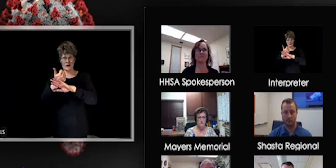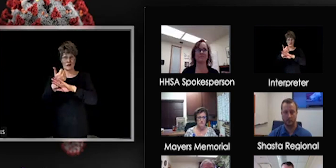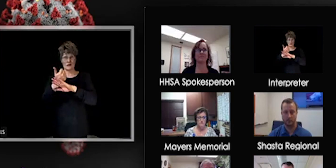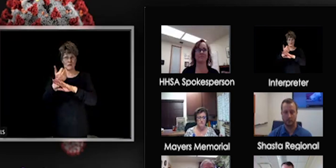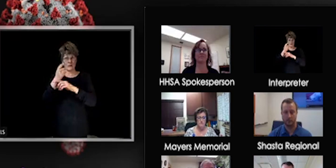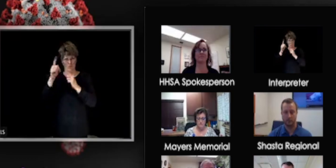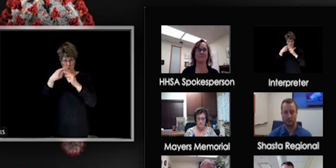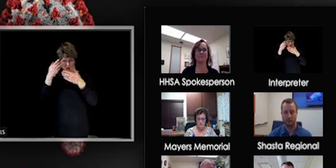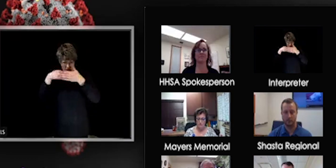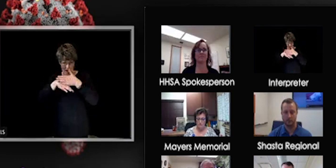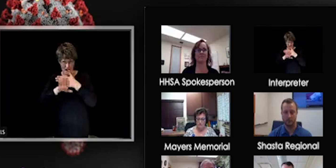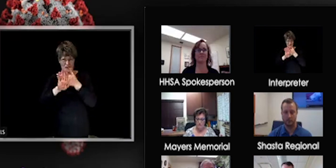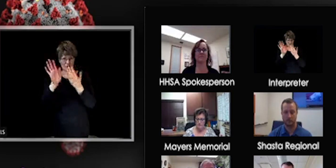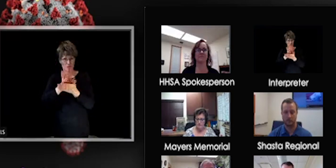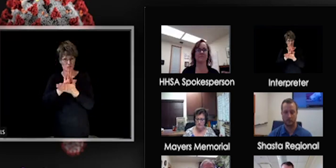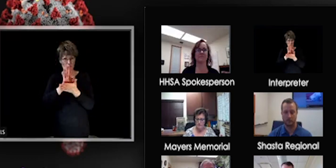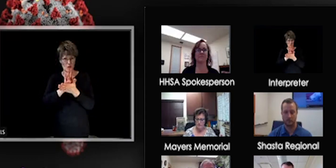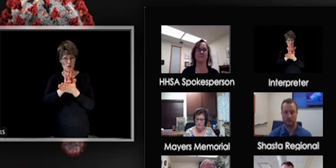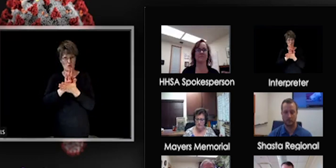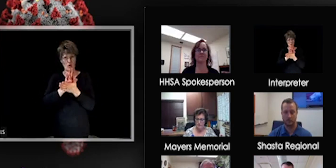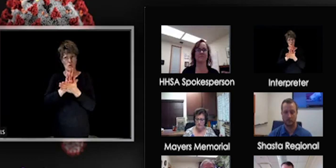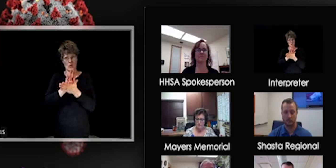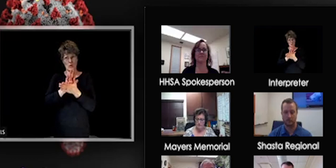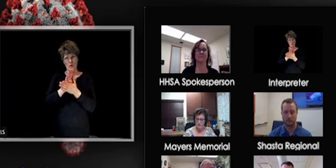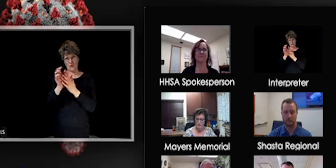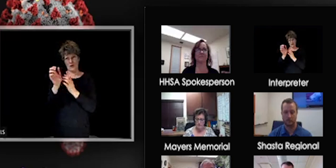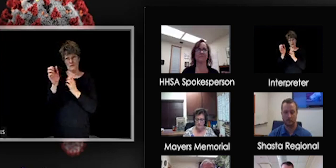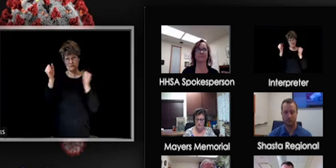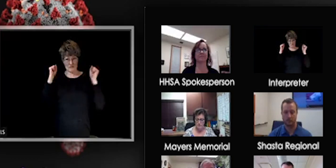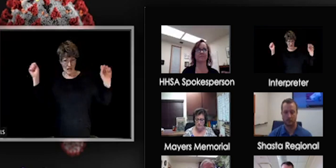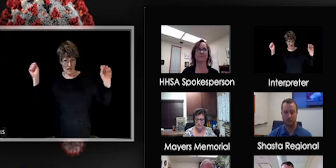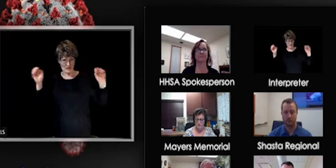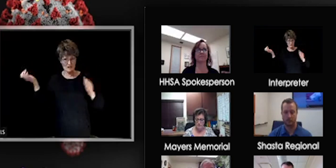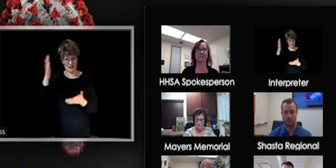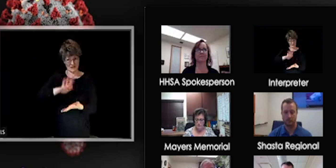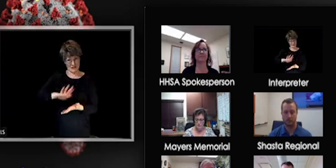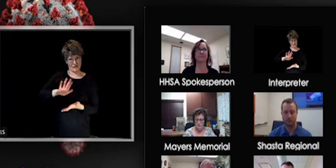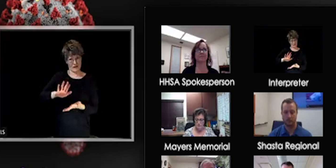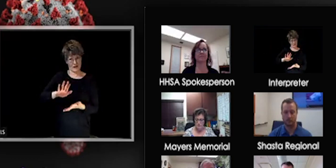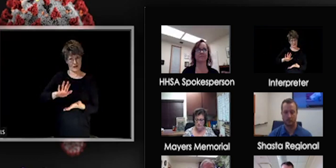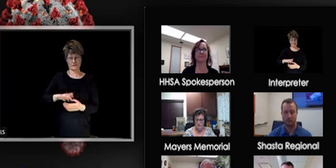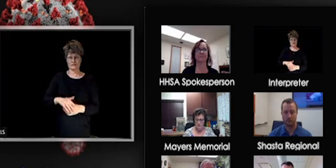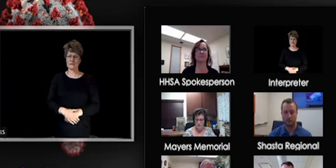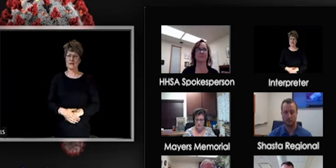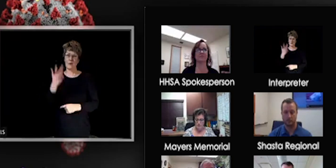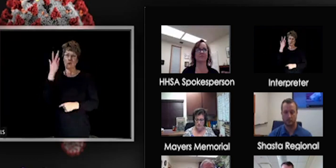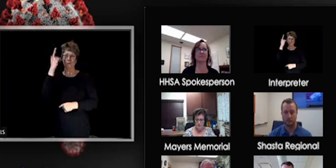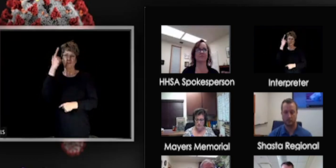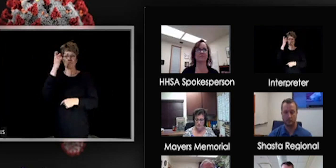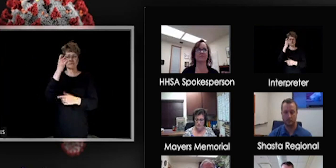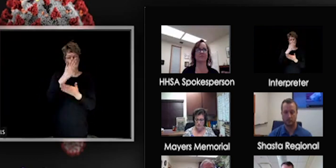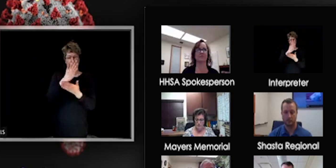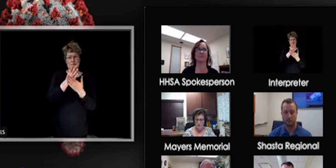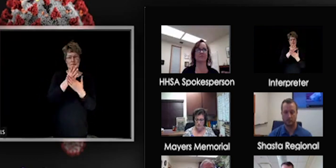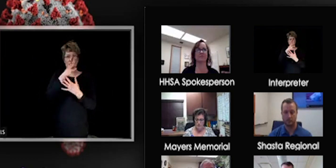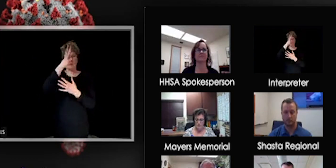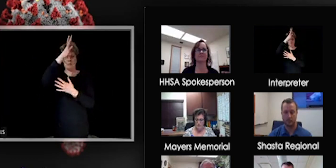of the complaints I’ve heard from other parents are that Sutter County has been open,